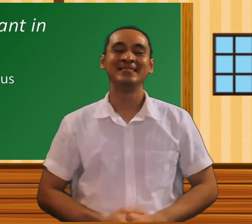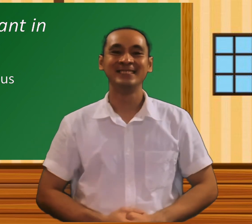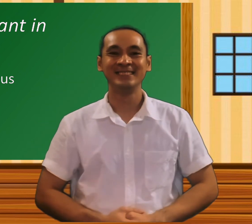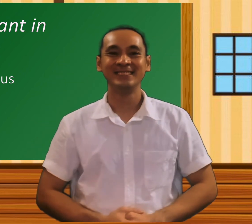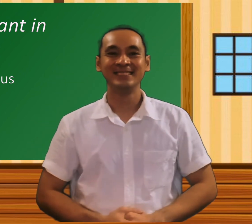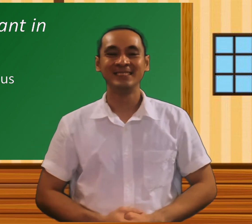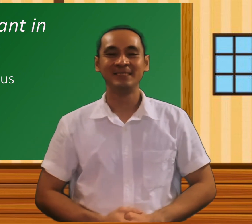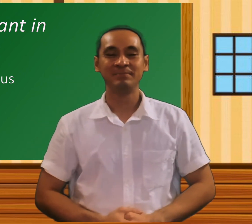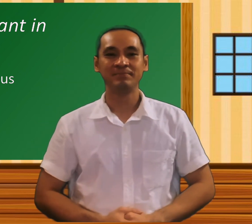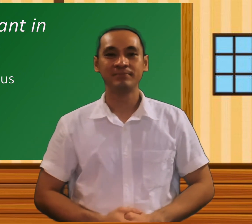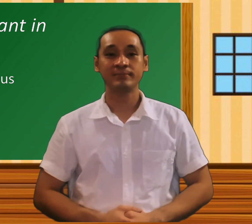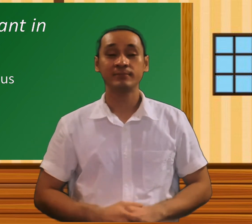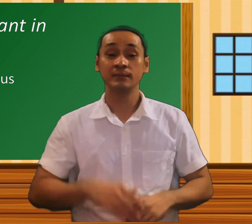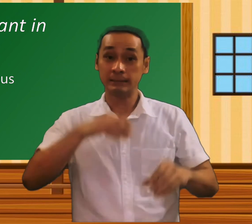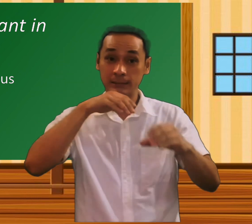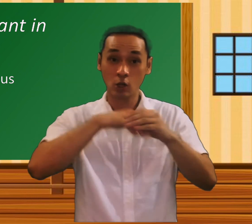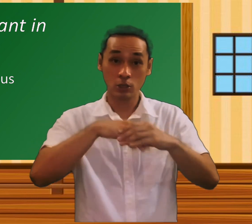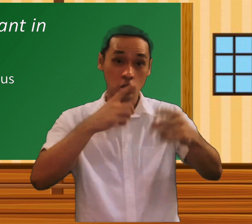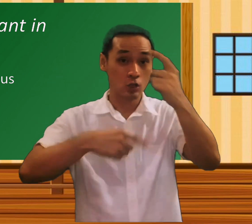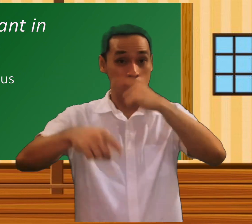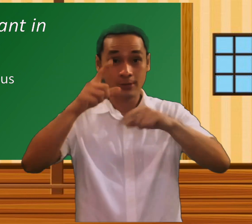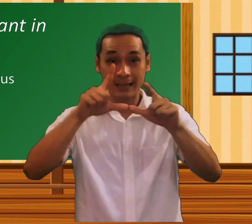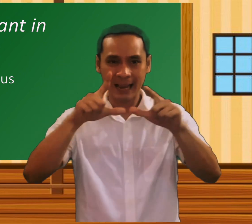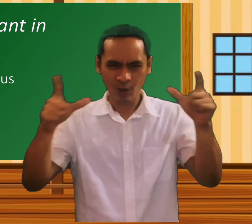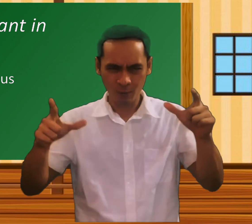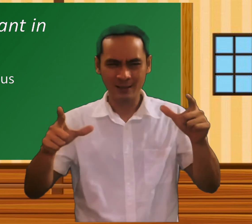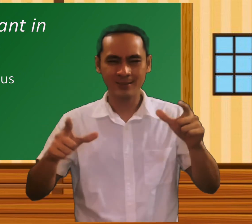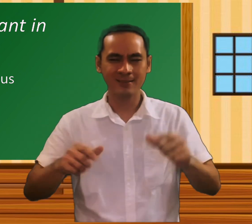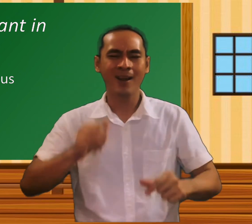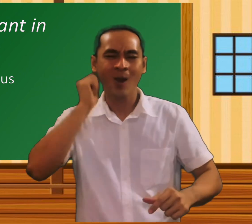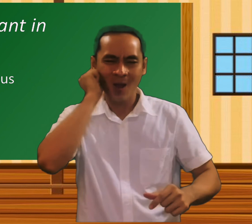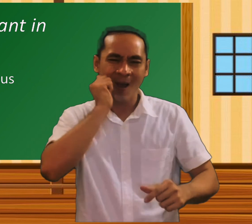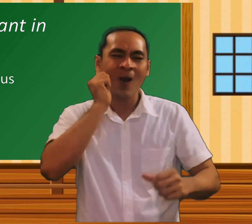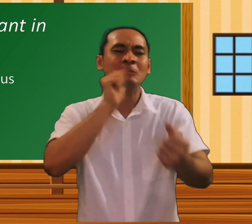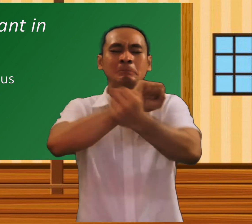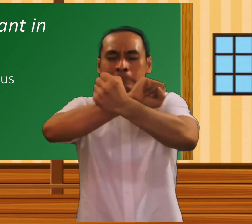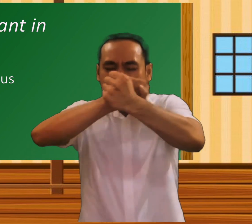in the context of sign language it is evolving